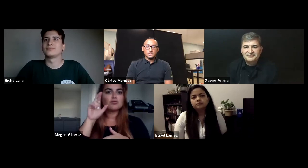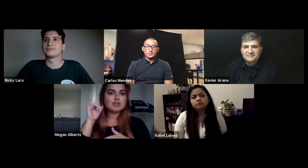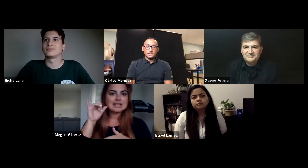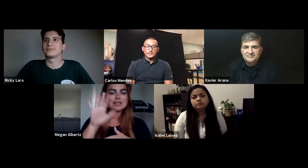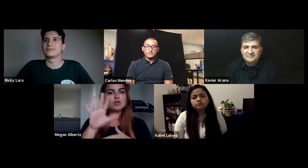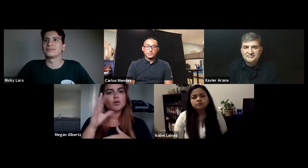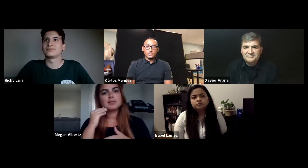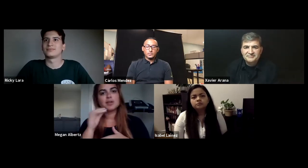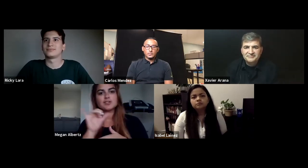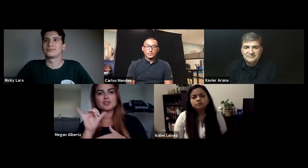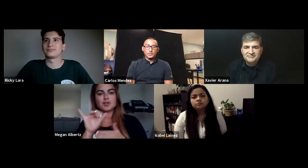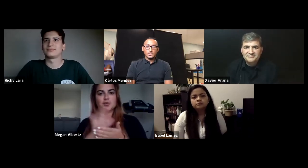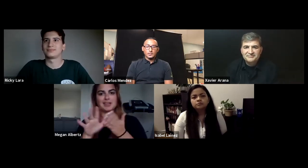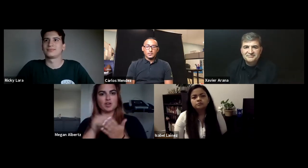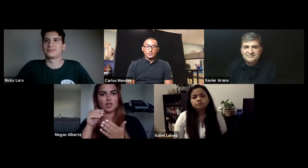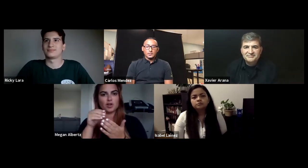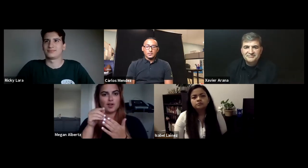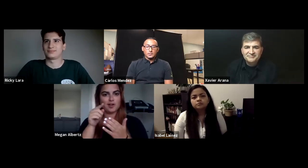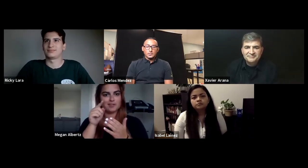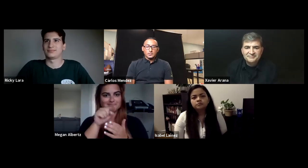and Isabel, um, Ricky, all of...